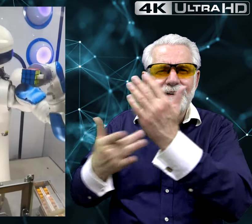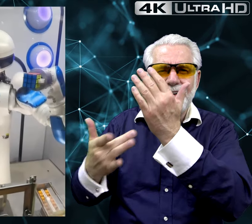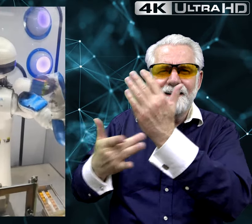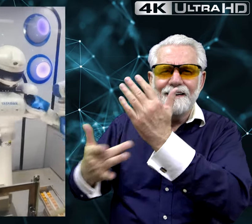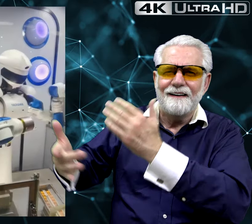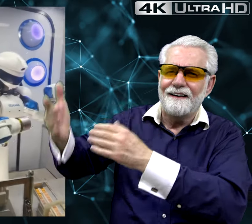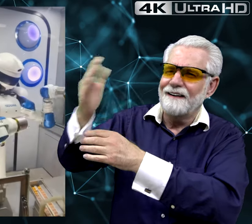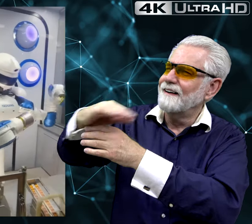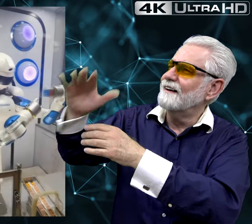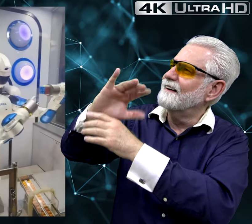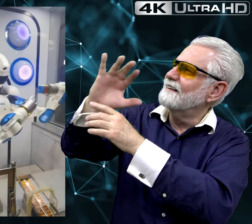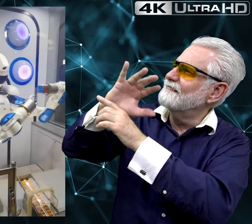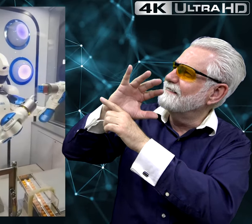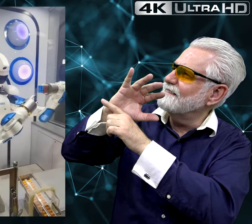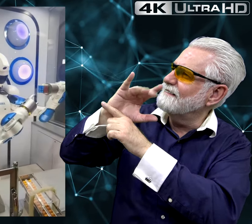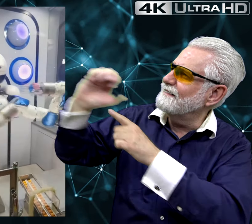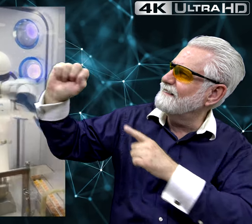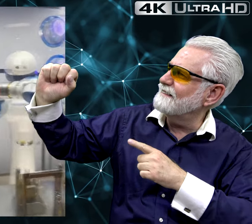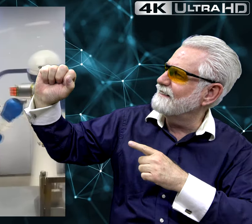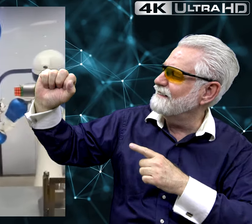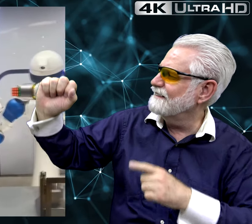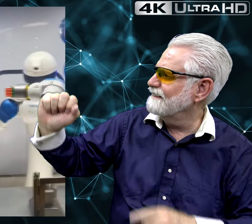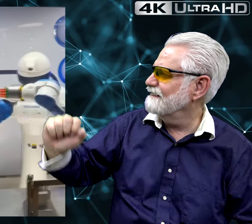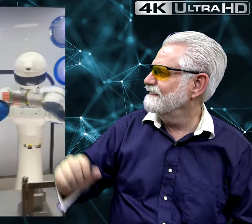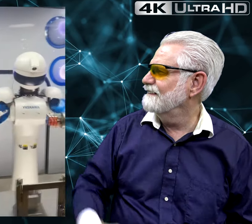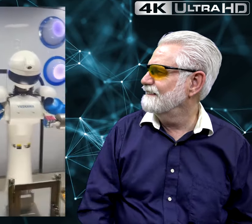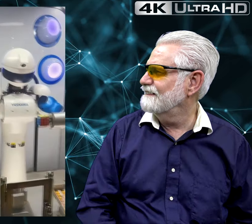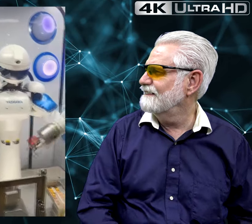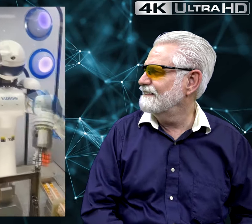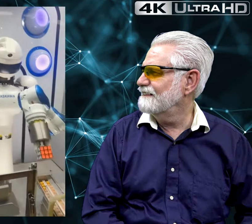Wow. Technology is taking off.